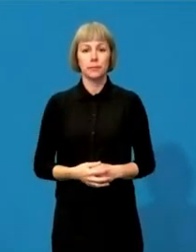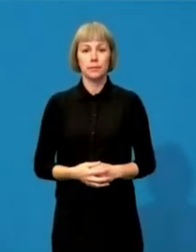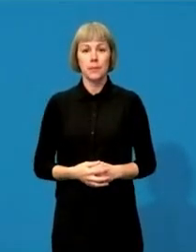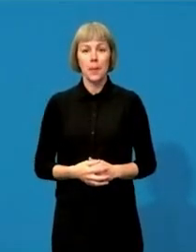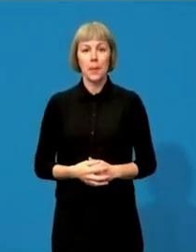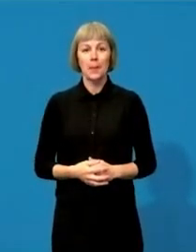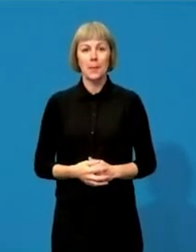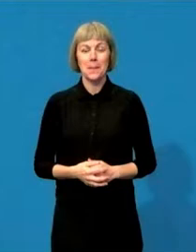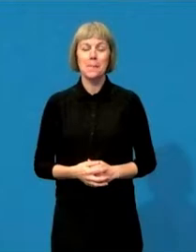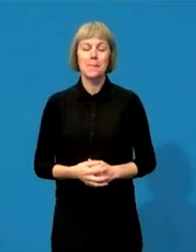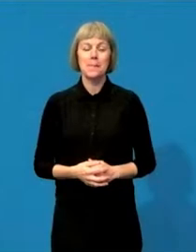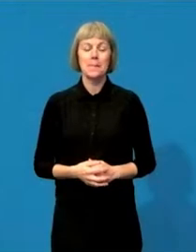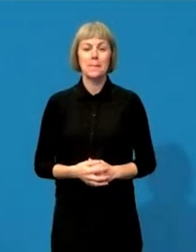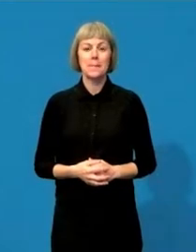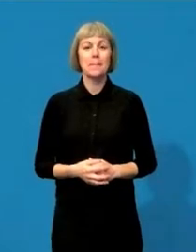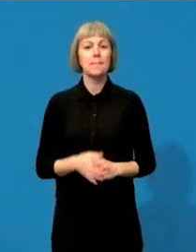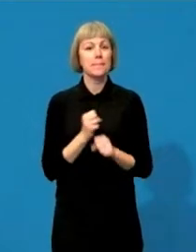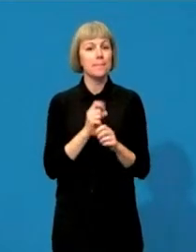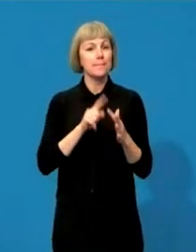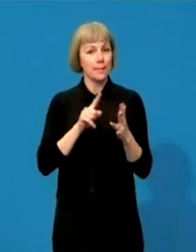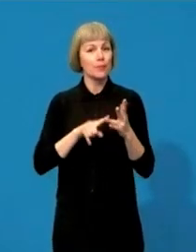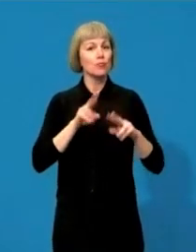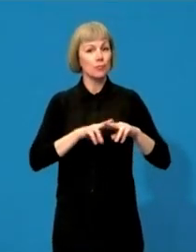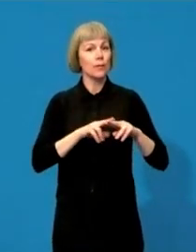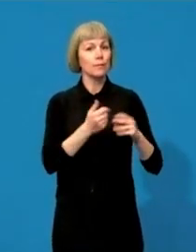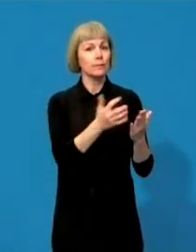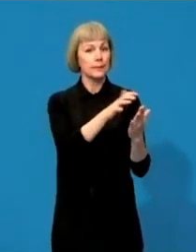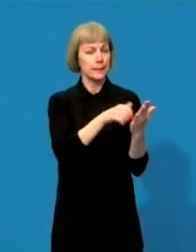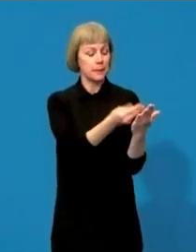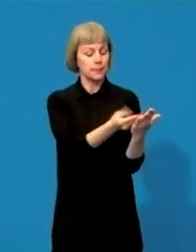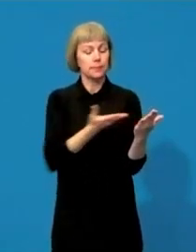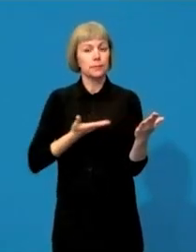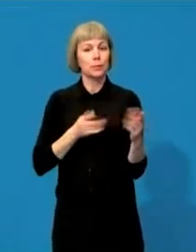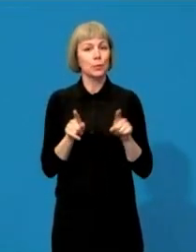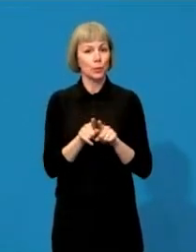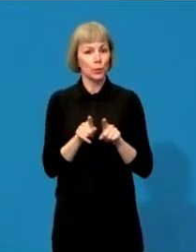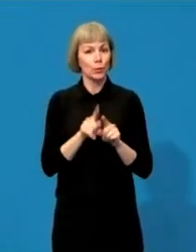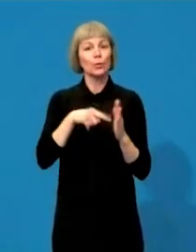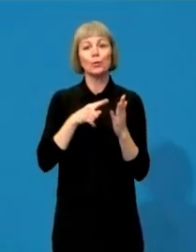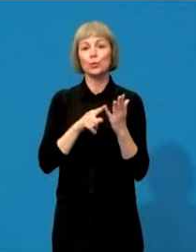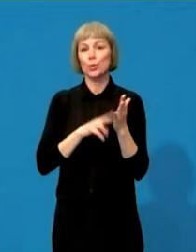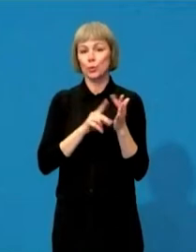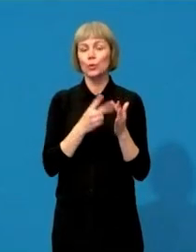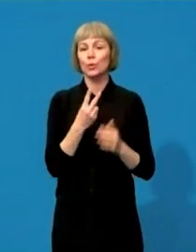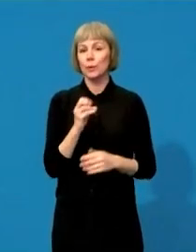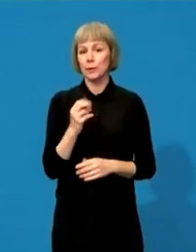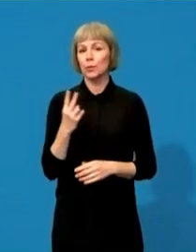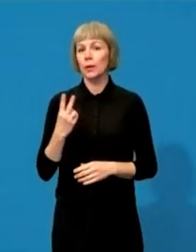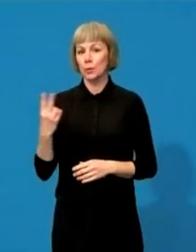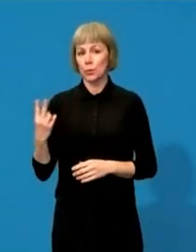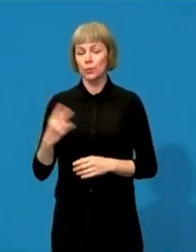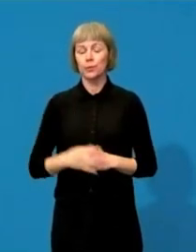Geoff Hand has provided a statement for this public hearing dated 15 June 2022, ID number